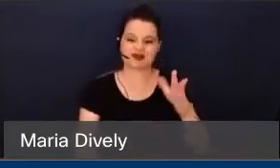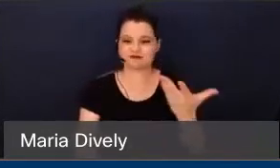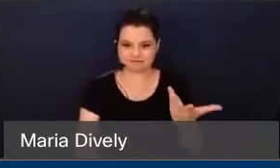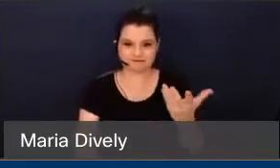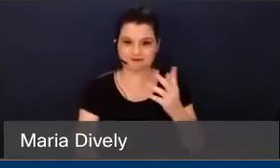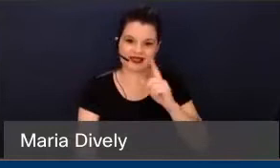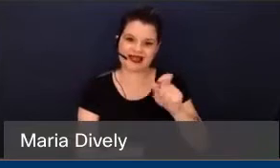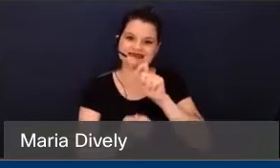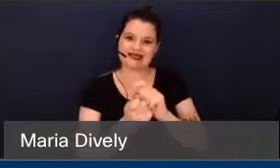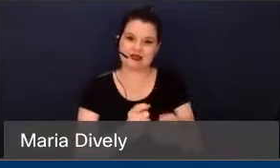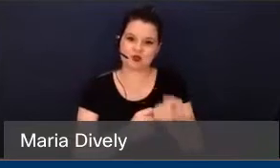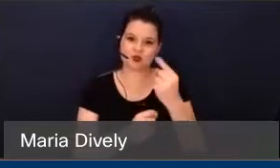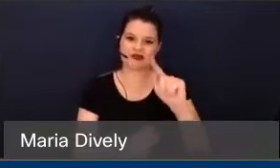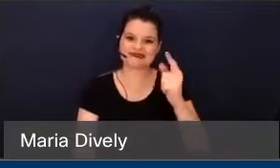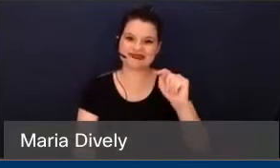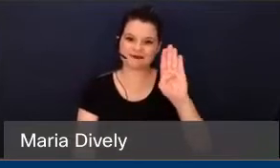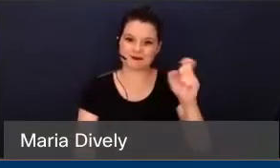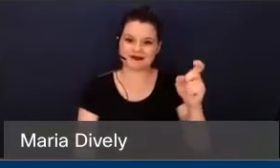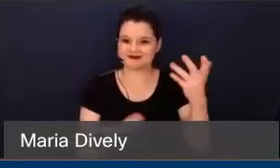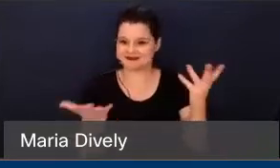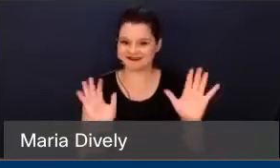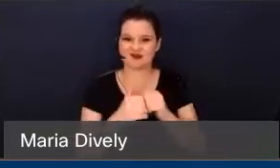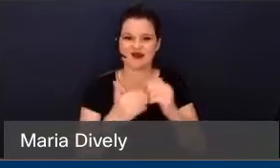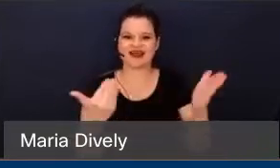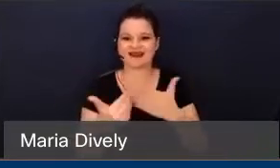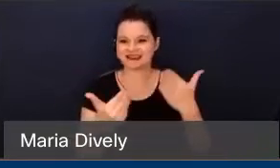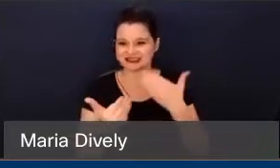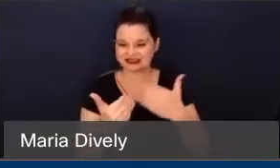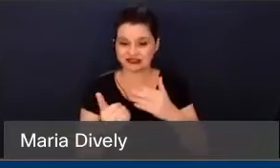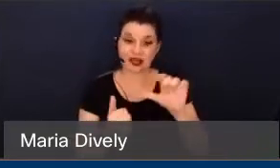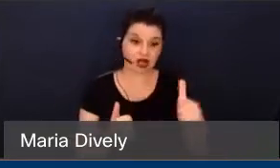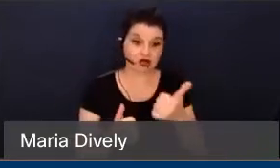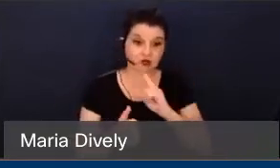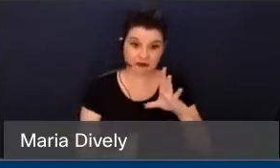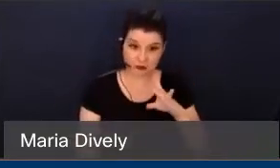exactly one text books to put it in, so it's much easier. Another really cool feature about